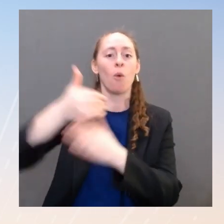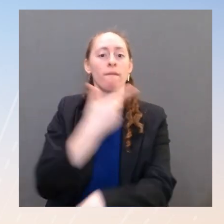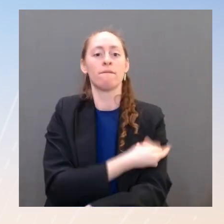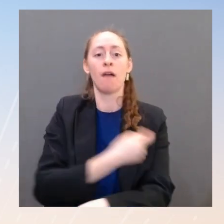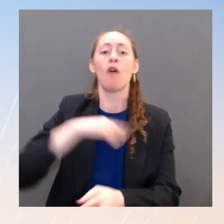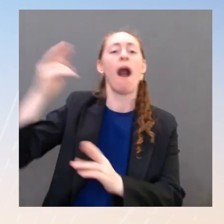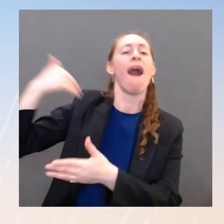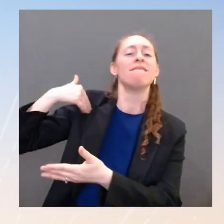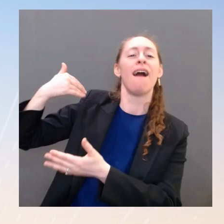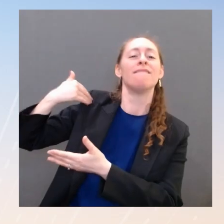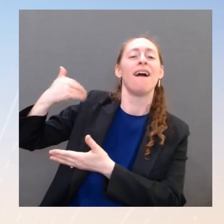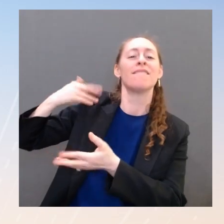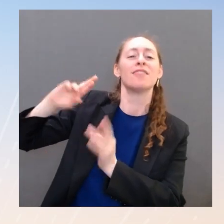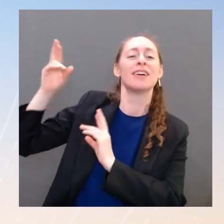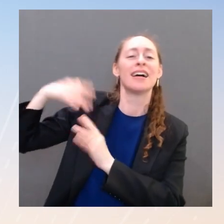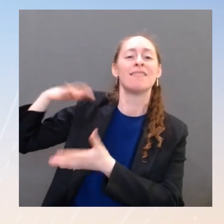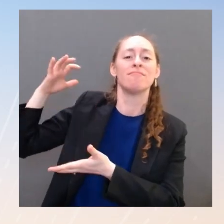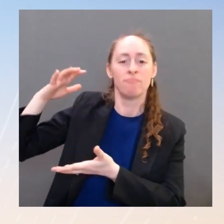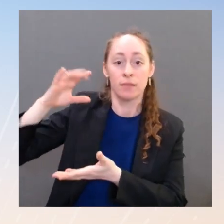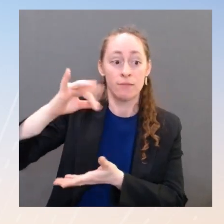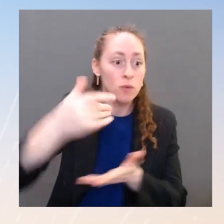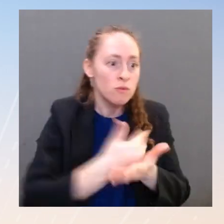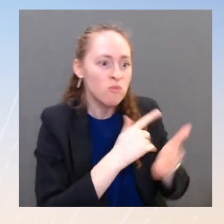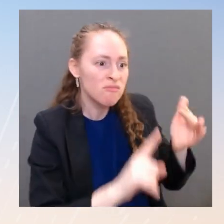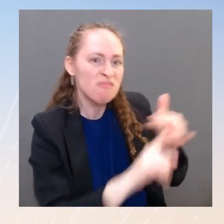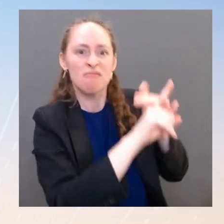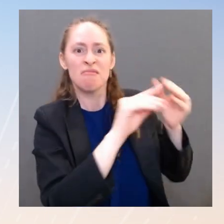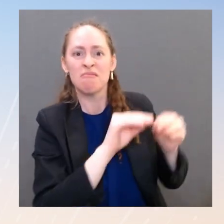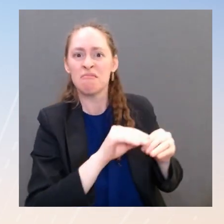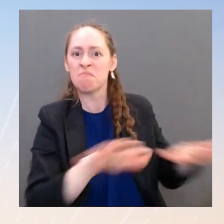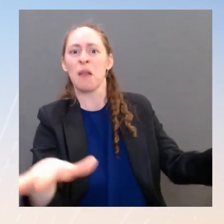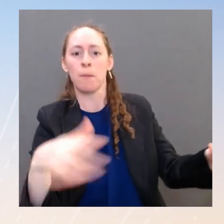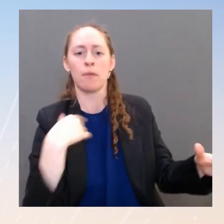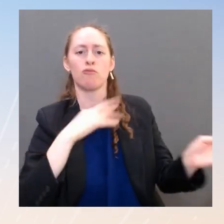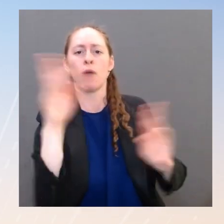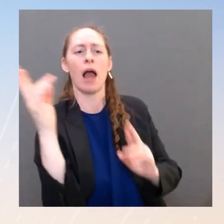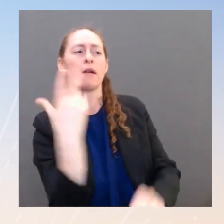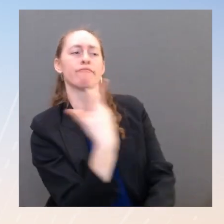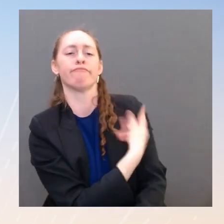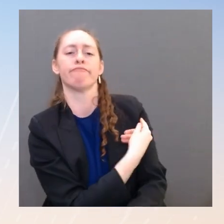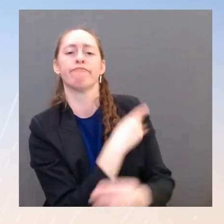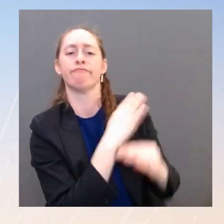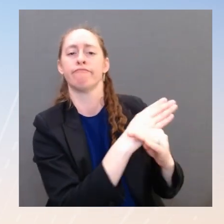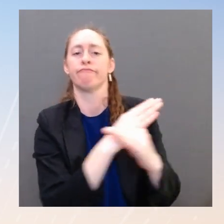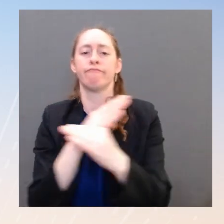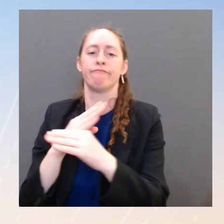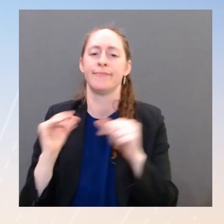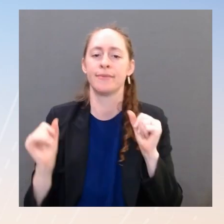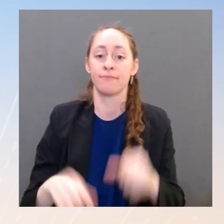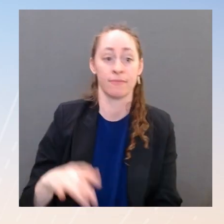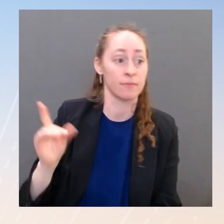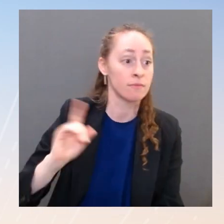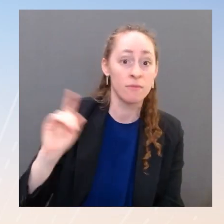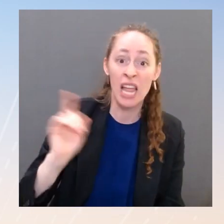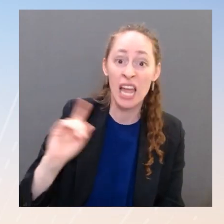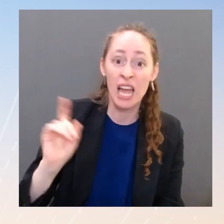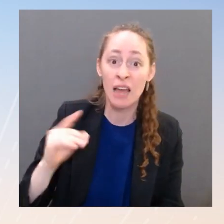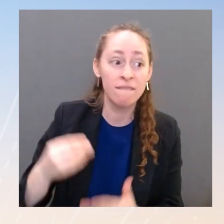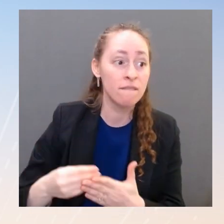And without additional funding, we're not going to be able to do that. And we will be behind -- last in line -- behind the world,